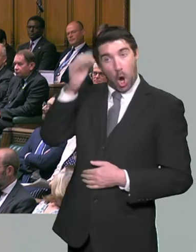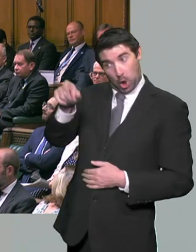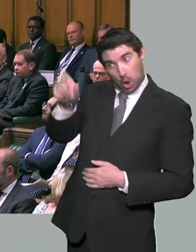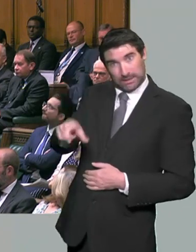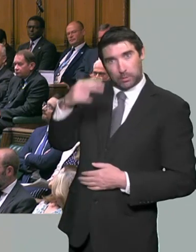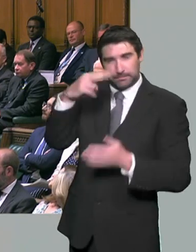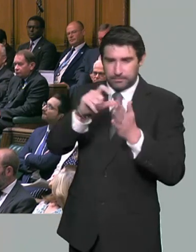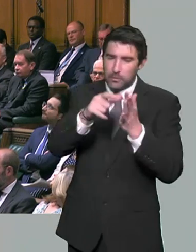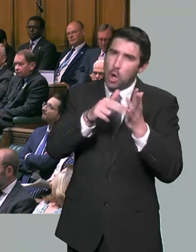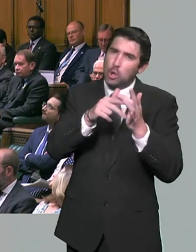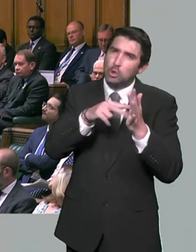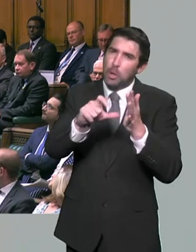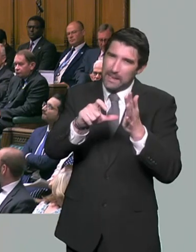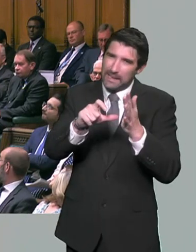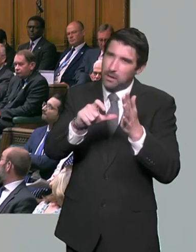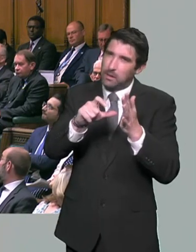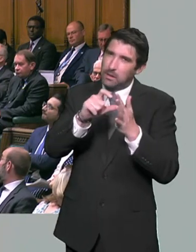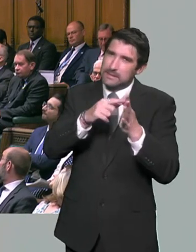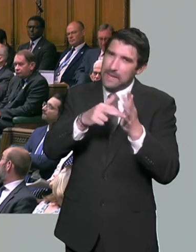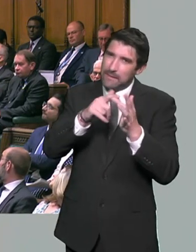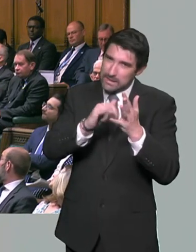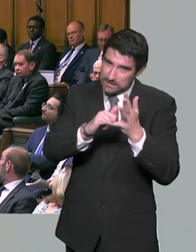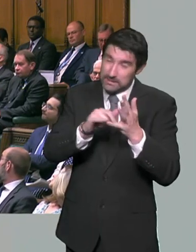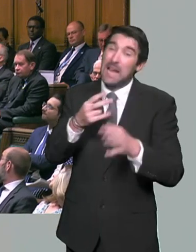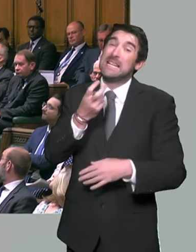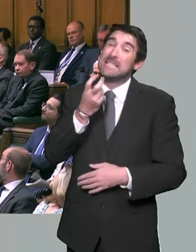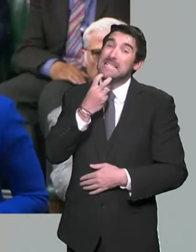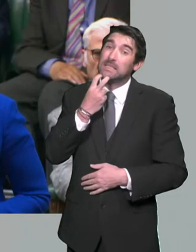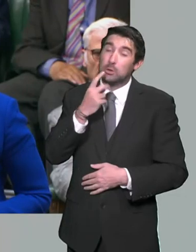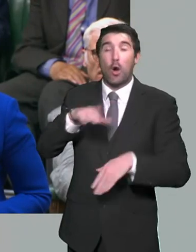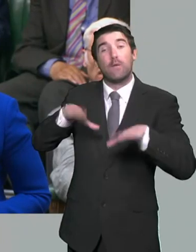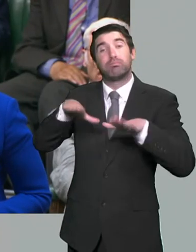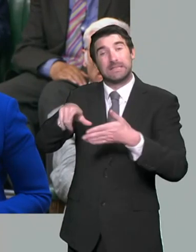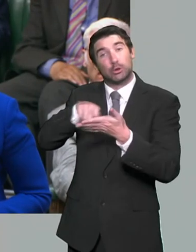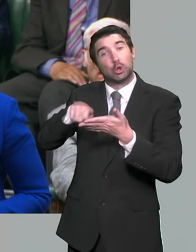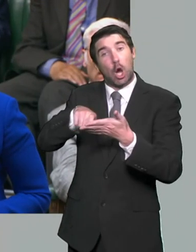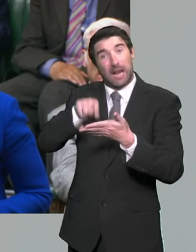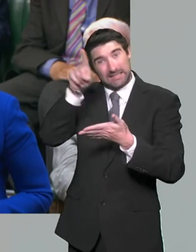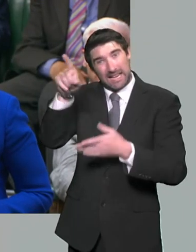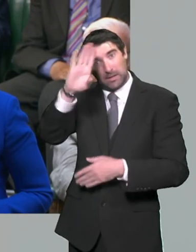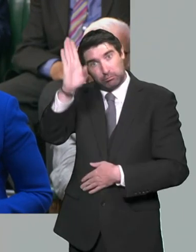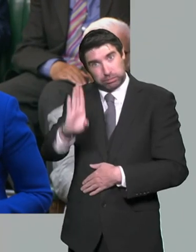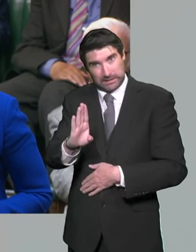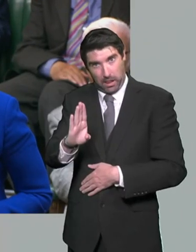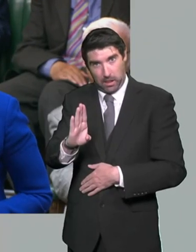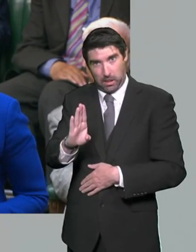of Dom Phillips, the British journalist missing in Brazil alongside the indigenous expert Bruno Pereira.